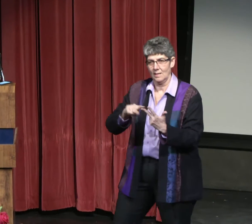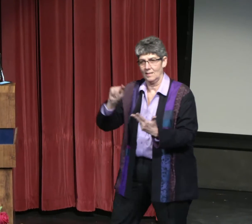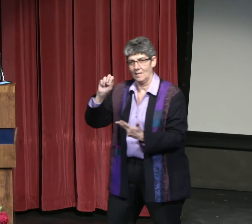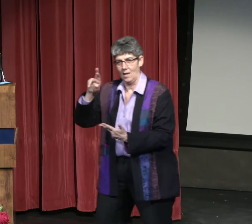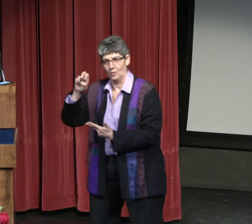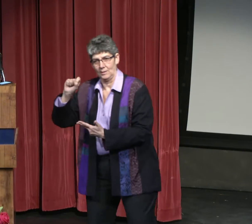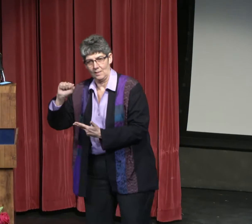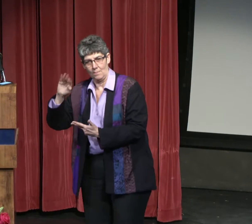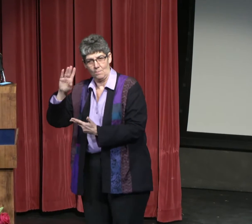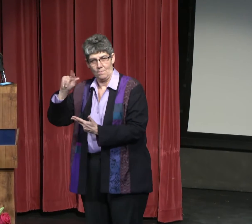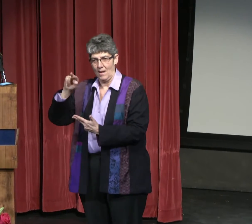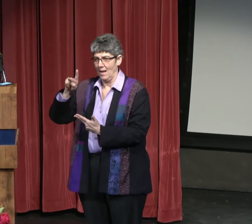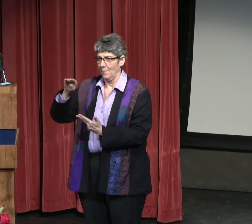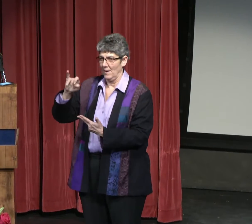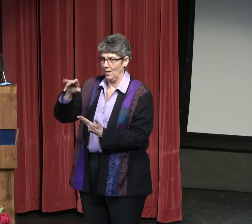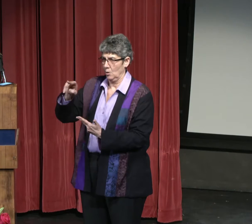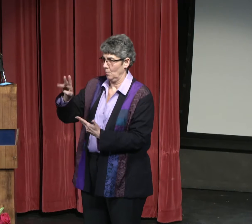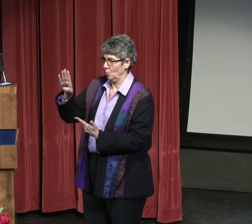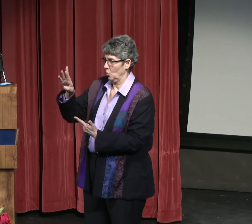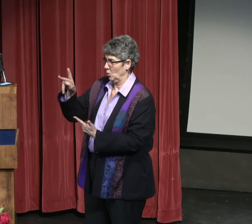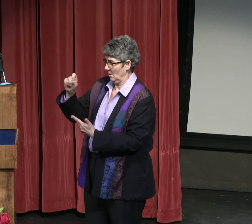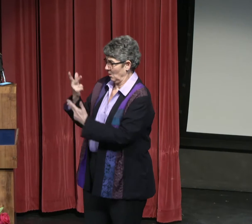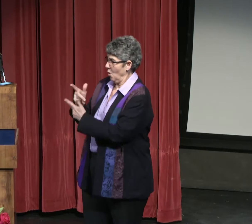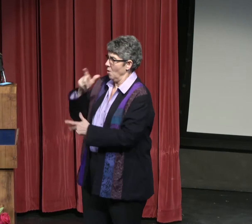But first I would like to thank the committee members responsible for this event. Brian Greenwald, Dr. Caroline Solomon and [indiscernible].